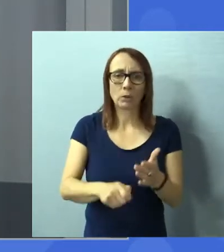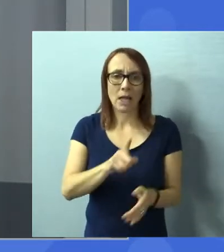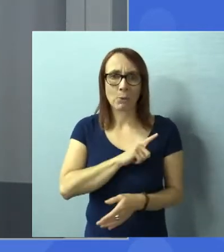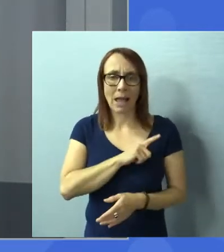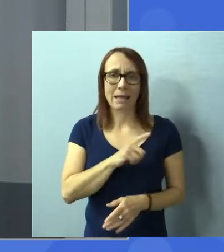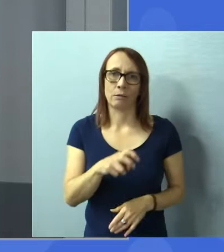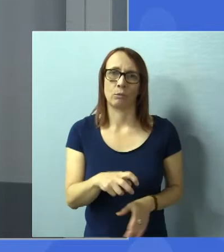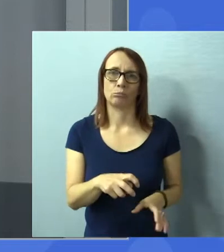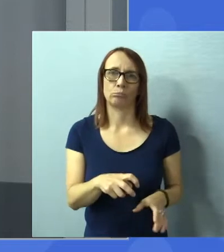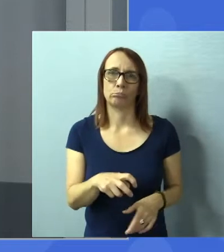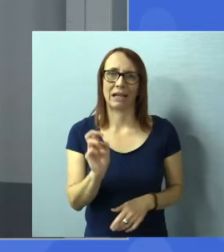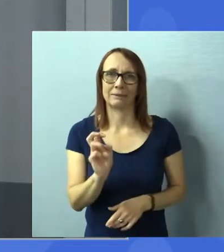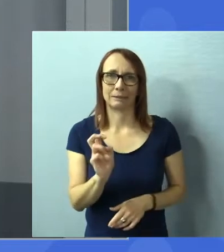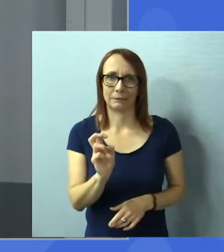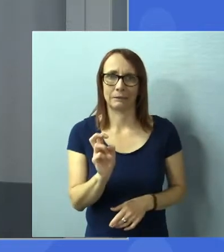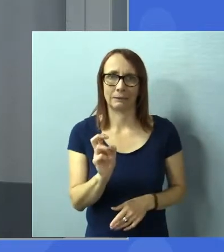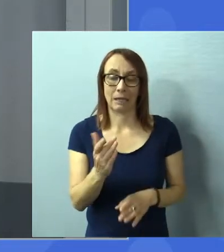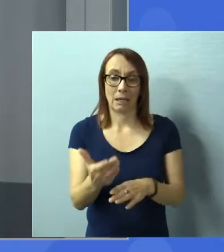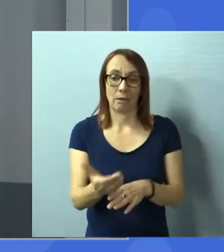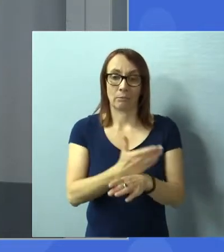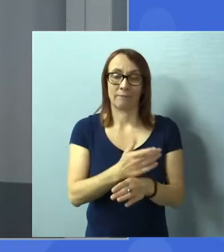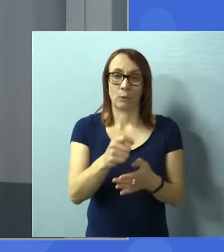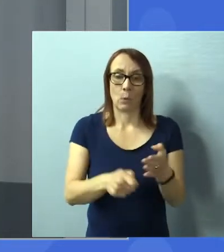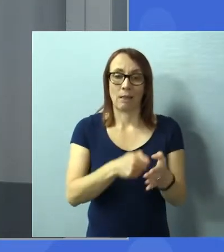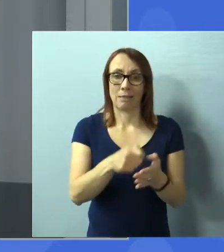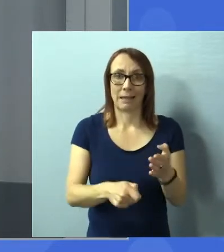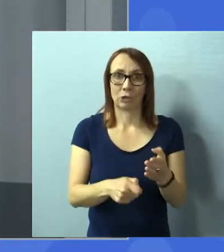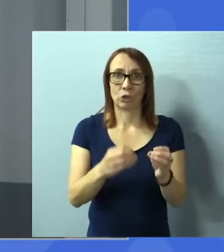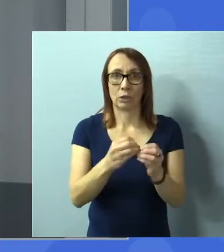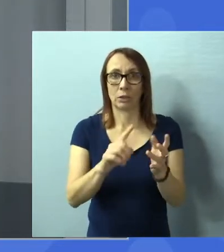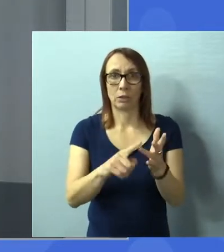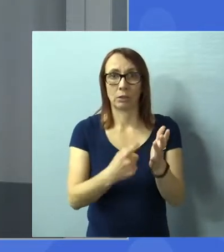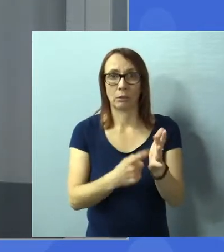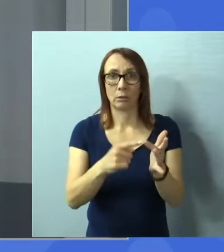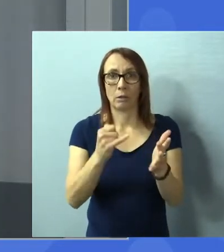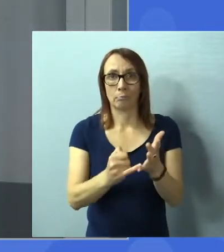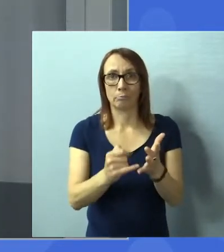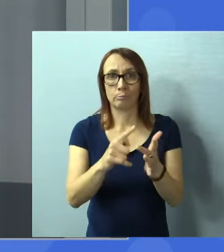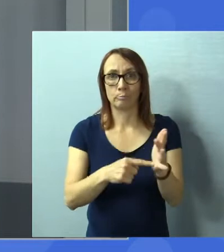so before the general election the play Minister Boris Johnson for some people